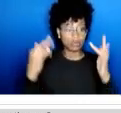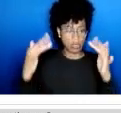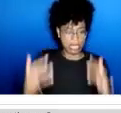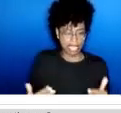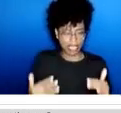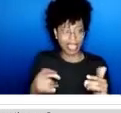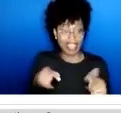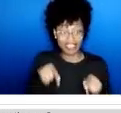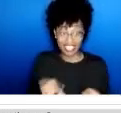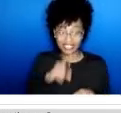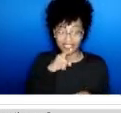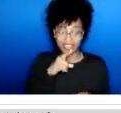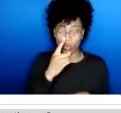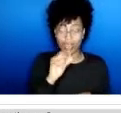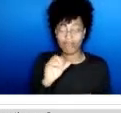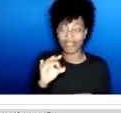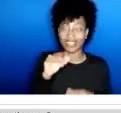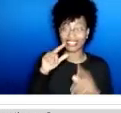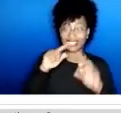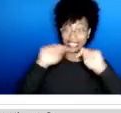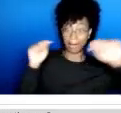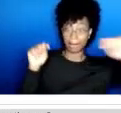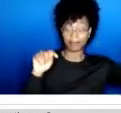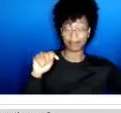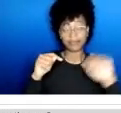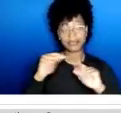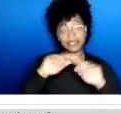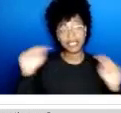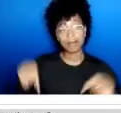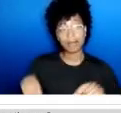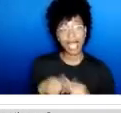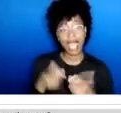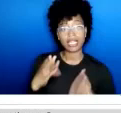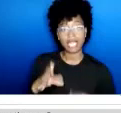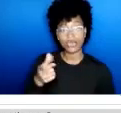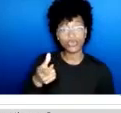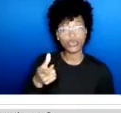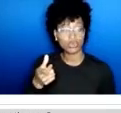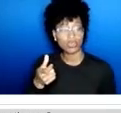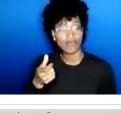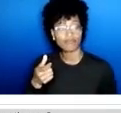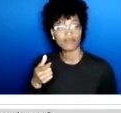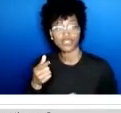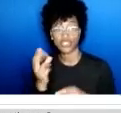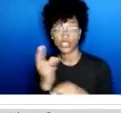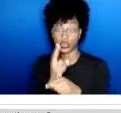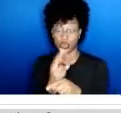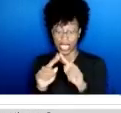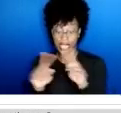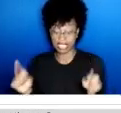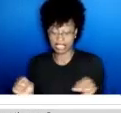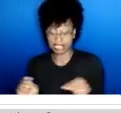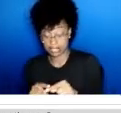of the templates that allows you to either use this particular content box, either as